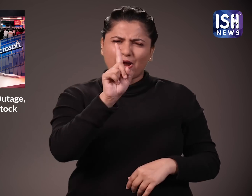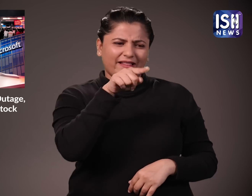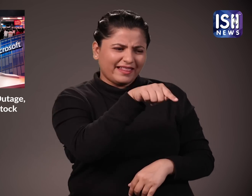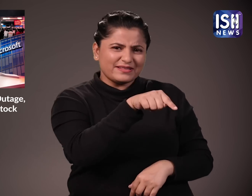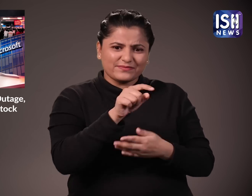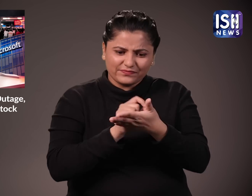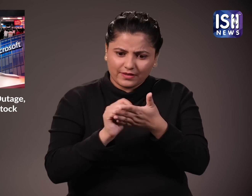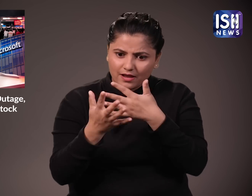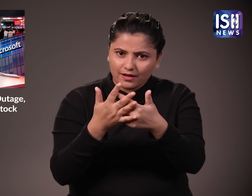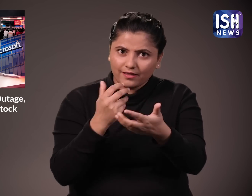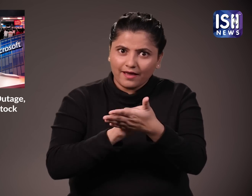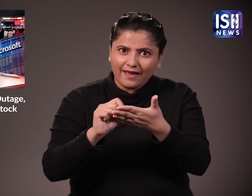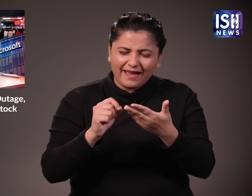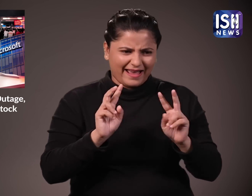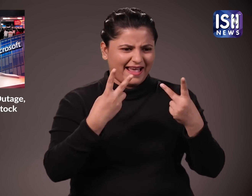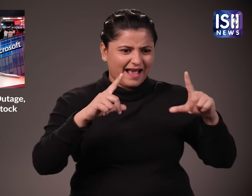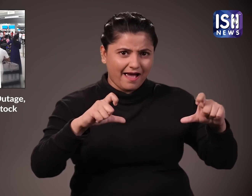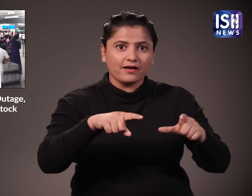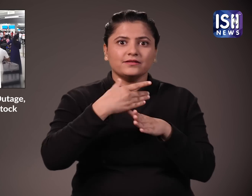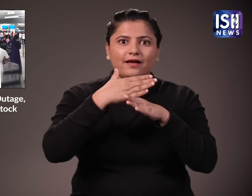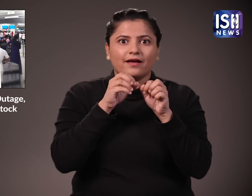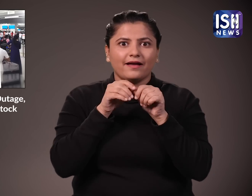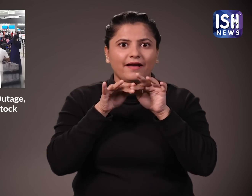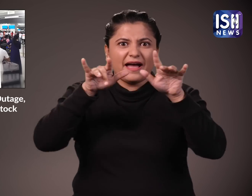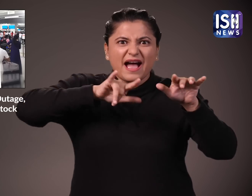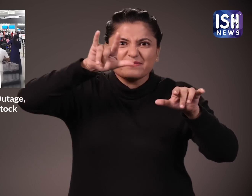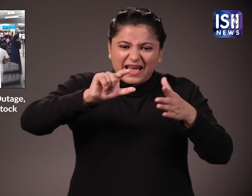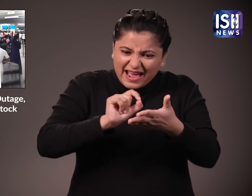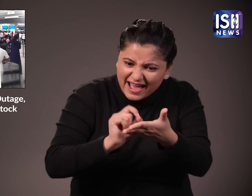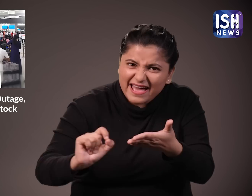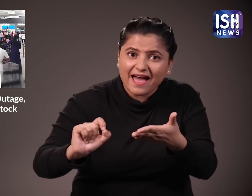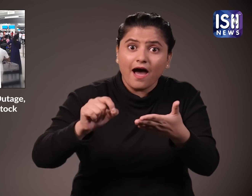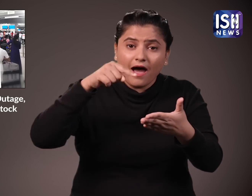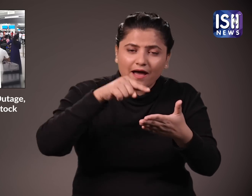A picture of a handwritten Indigo boarding pass went viral.